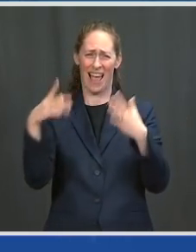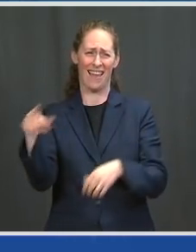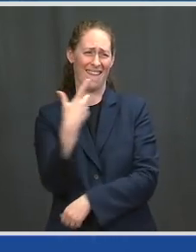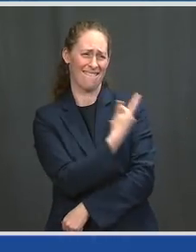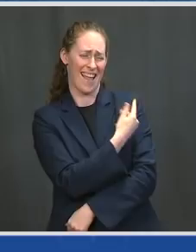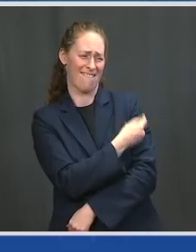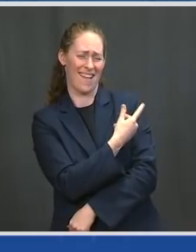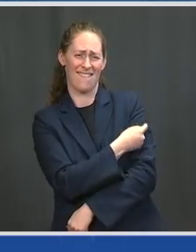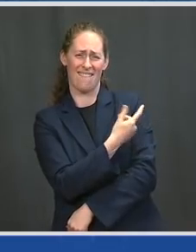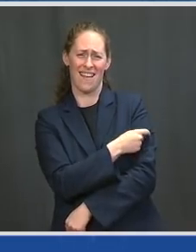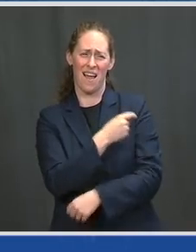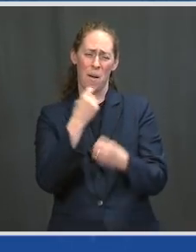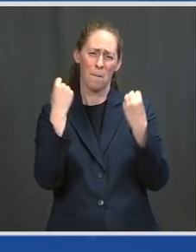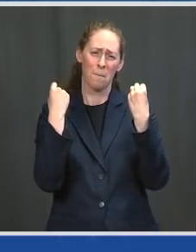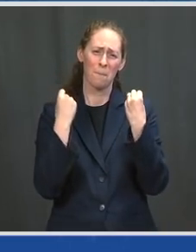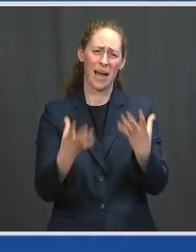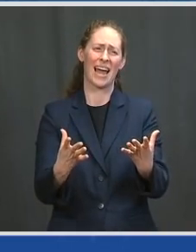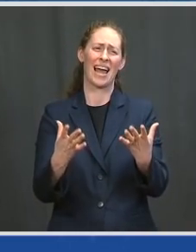by making it easier than ever to get vaccinated.